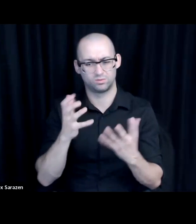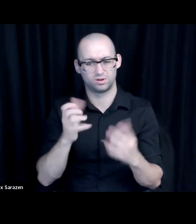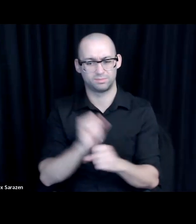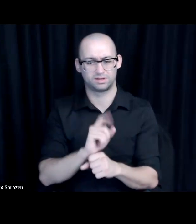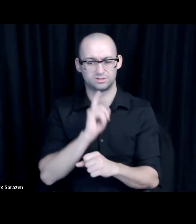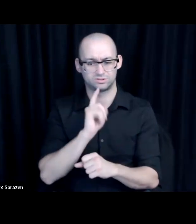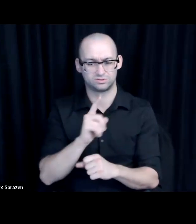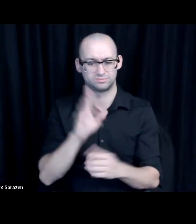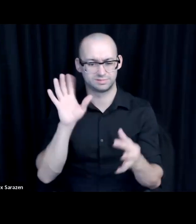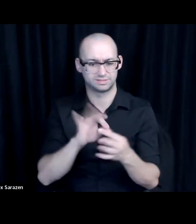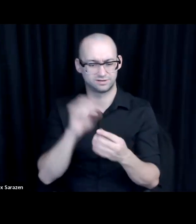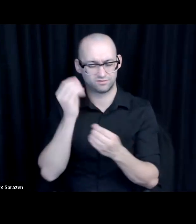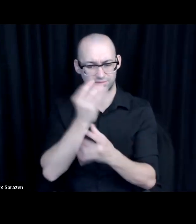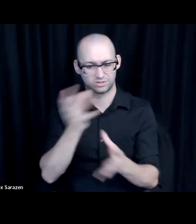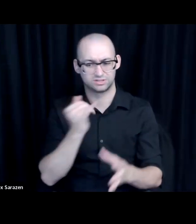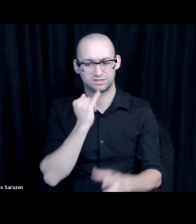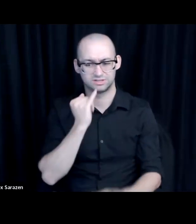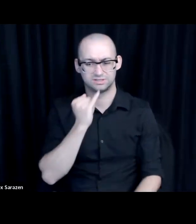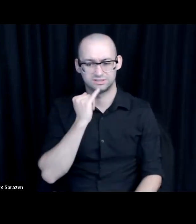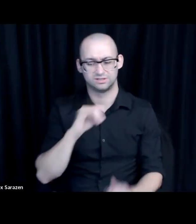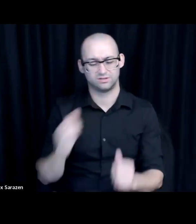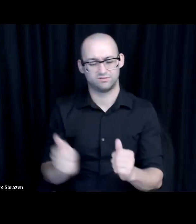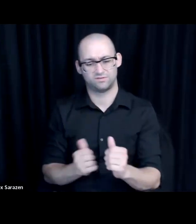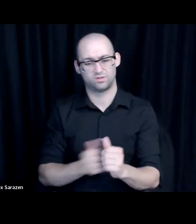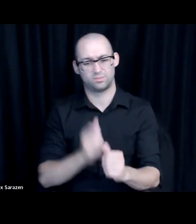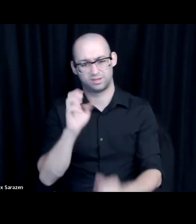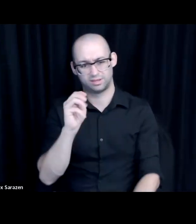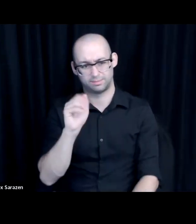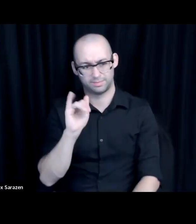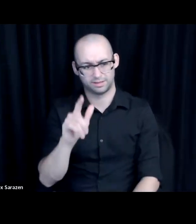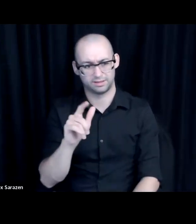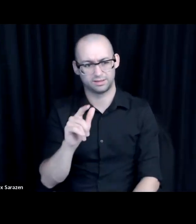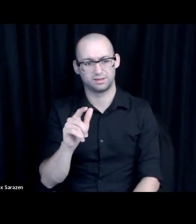information is in that the follow up email. I'm wondering if I believe that you asked the